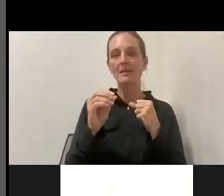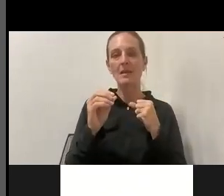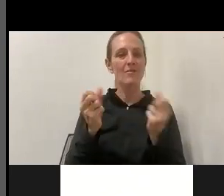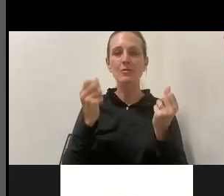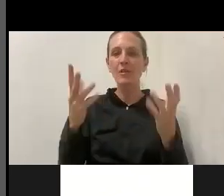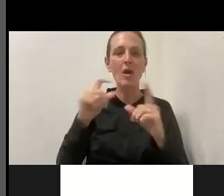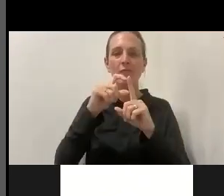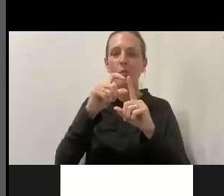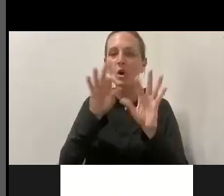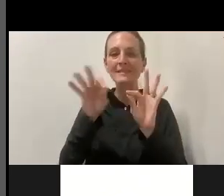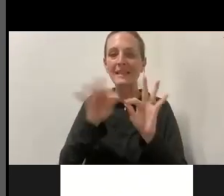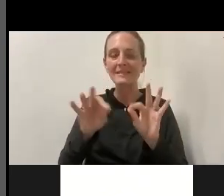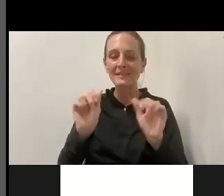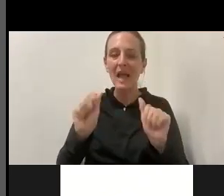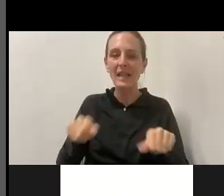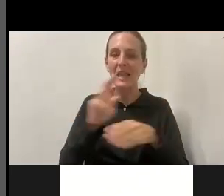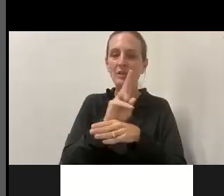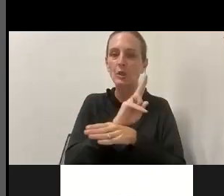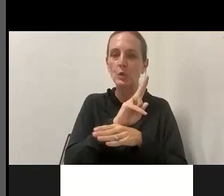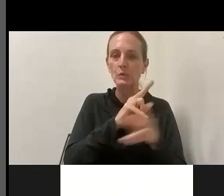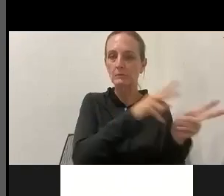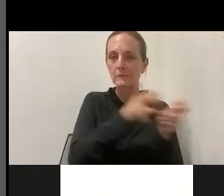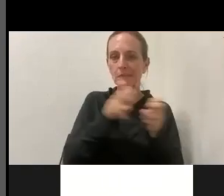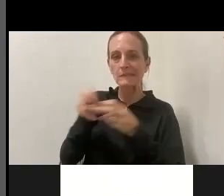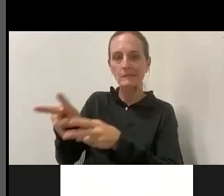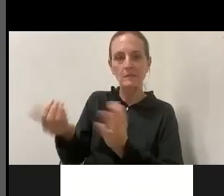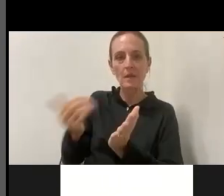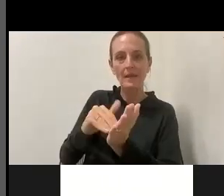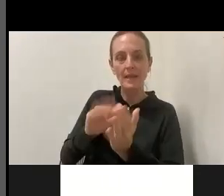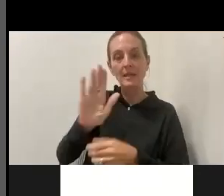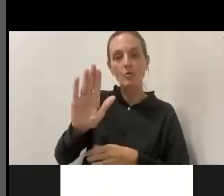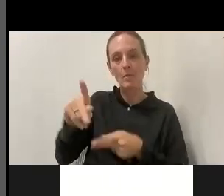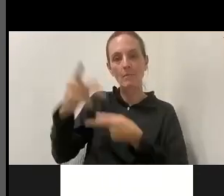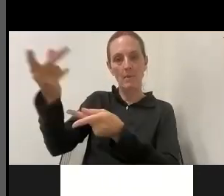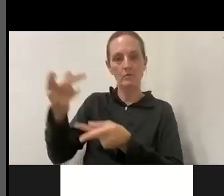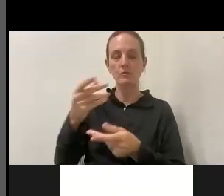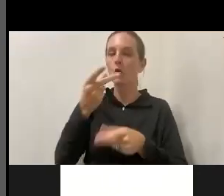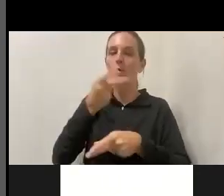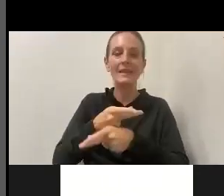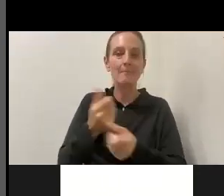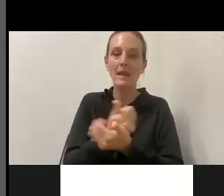in those that you can use in your proposal. >>Participant: Ok Dana Moraes: Yeah, anyone else have any questions?